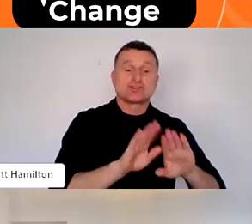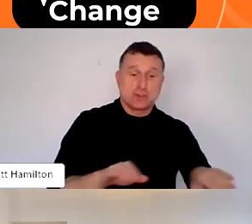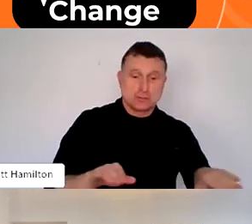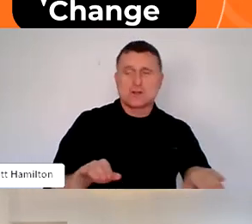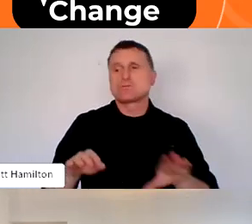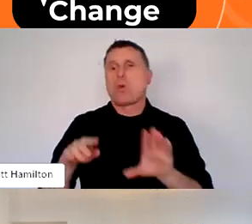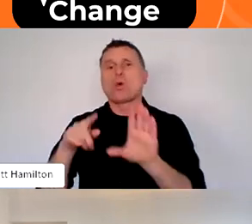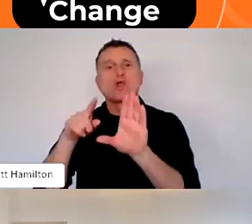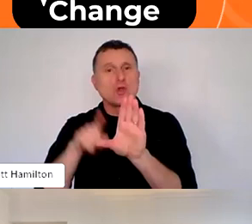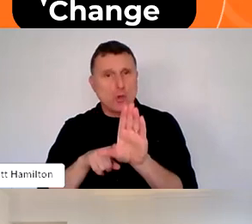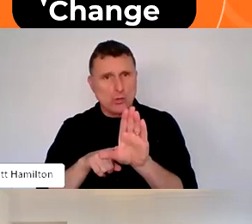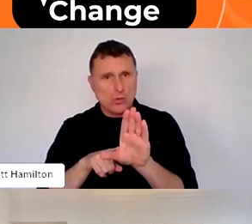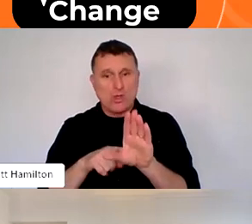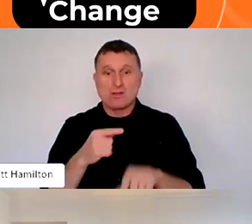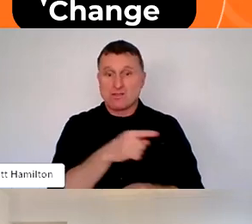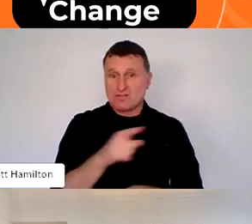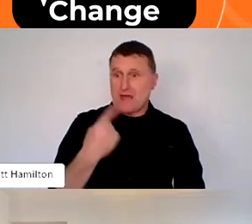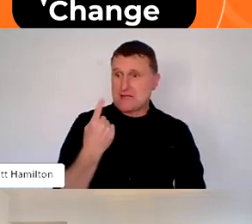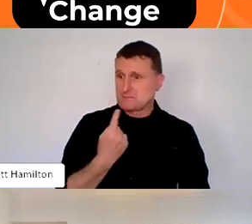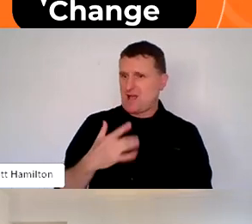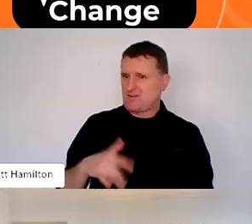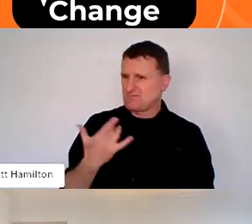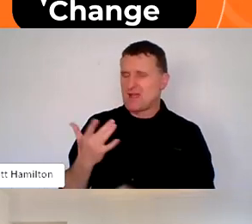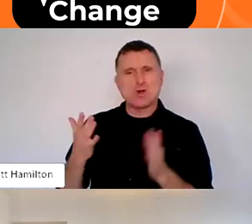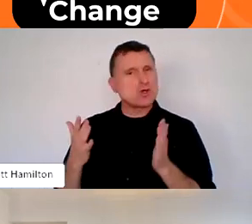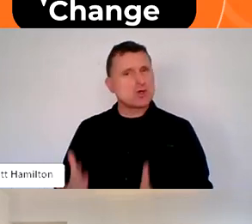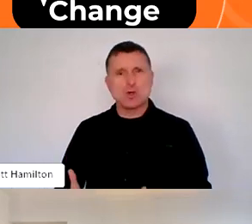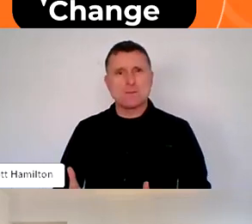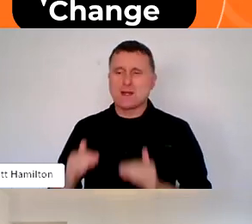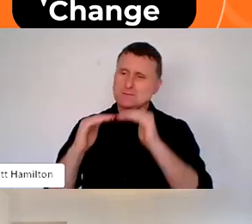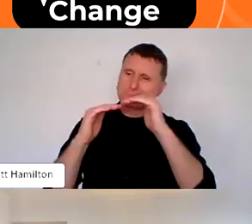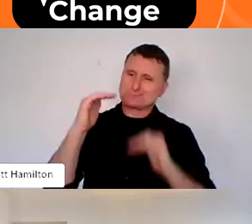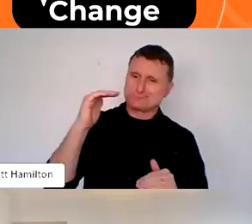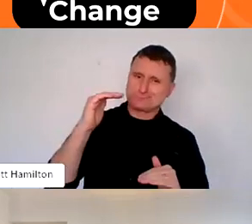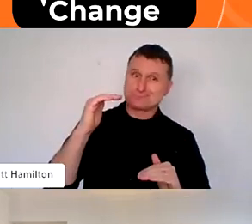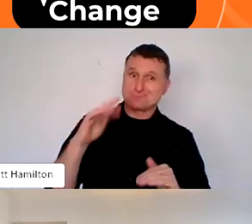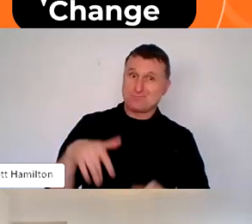feel that they are less than a human being within an education